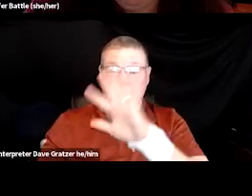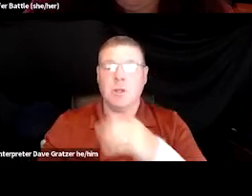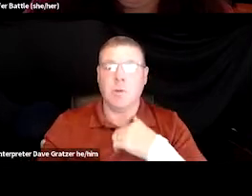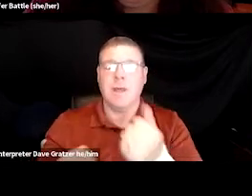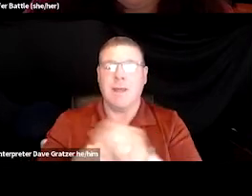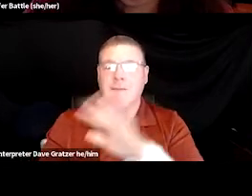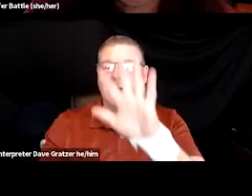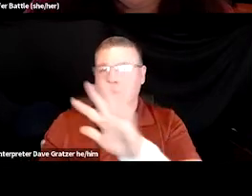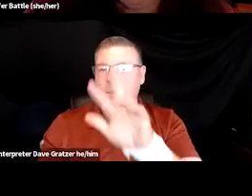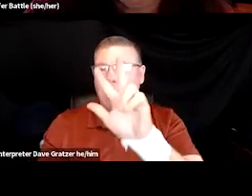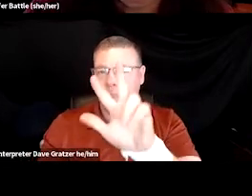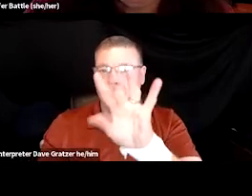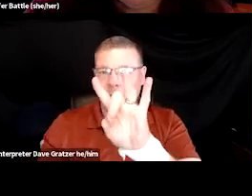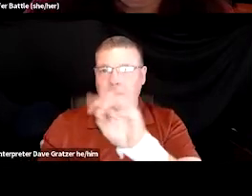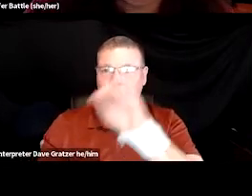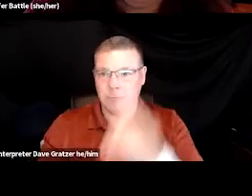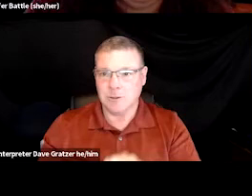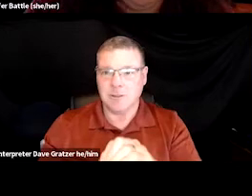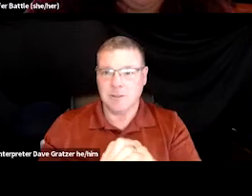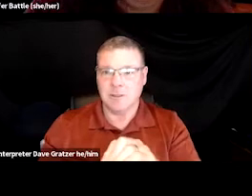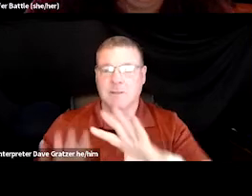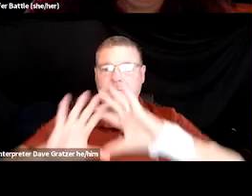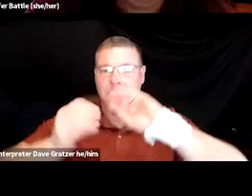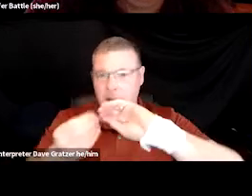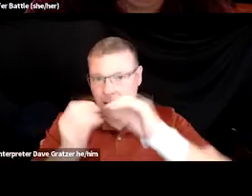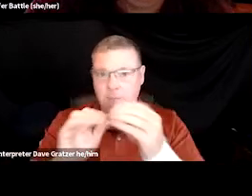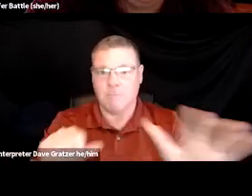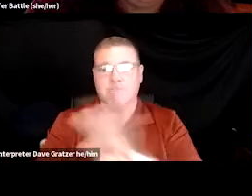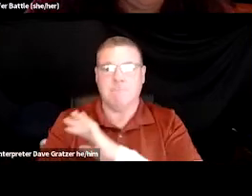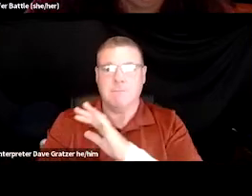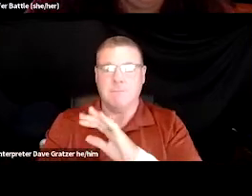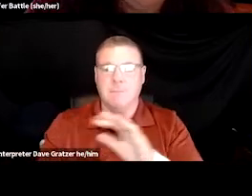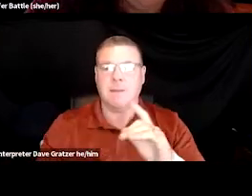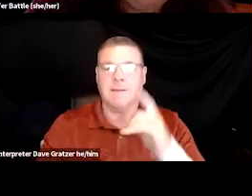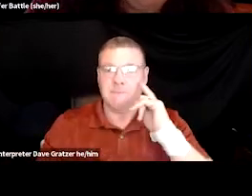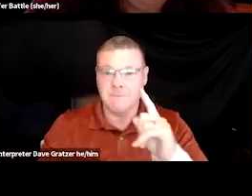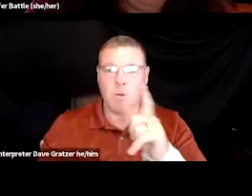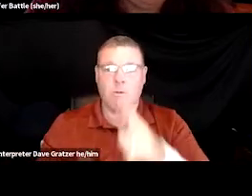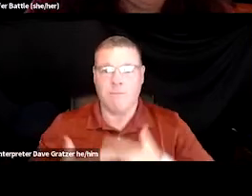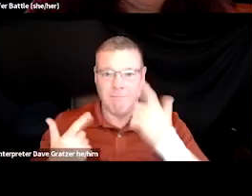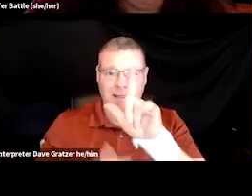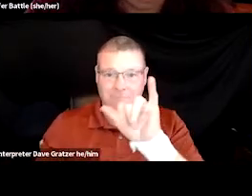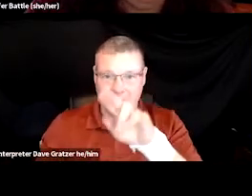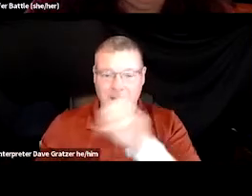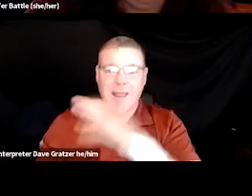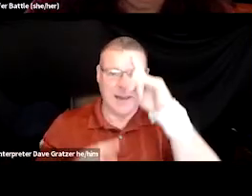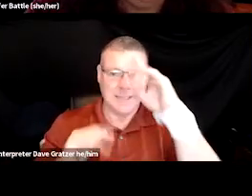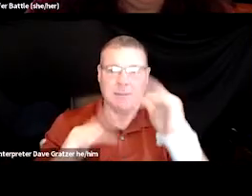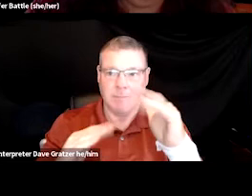about 30% of the state volume for Lifeline currently, and our expectations of what that will look like